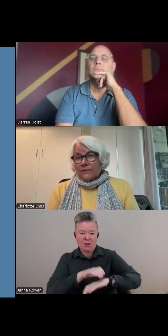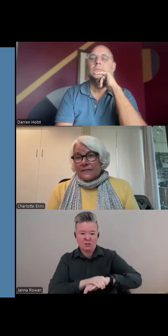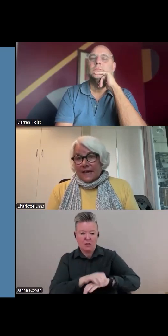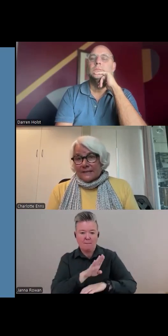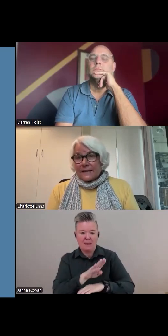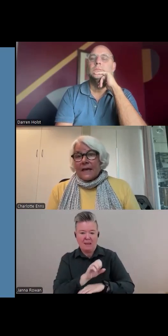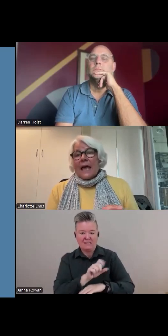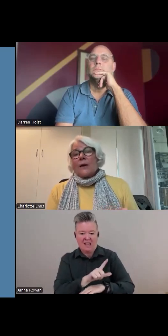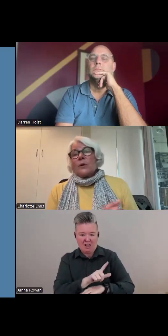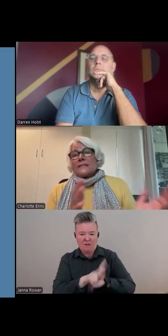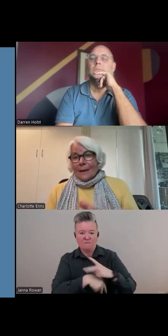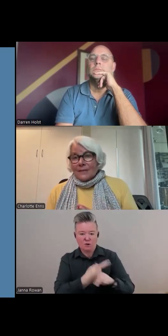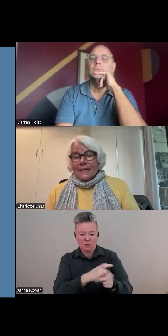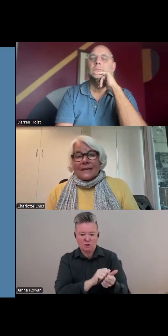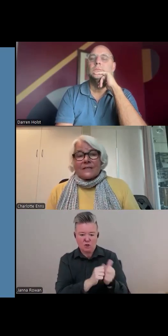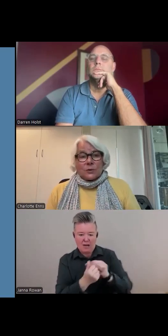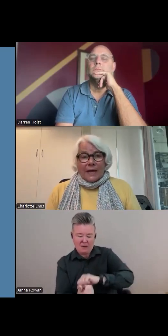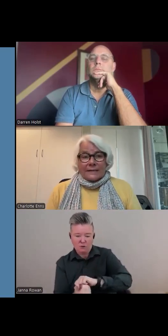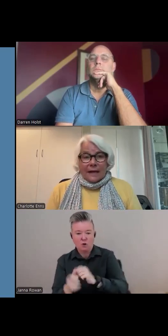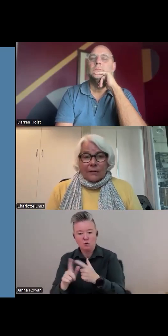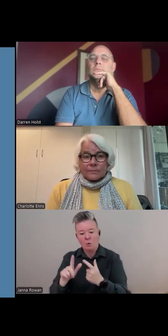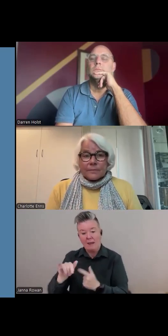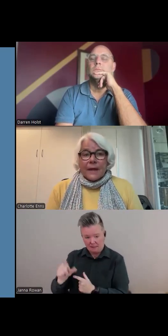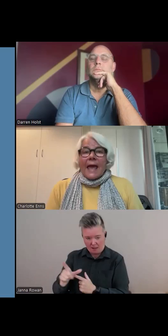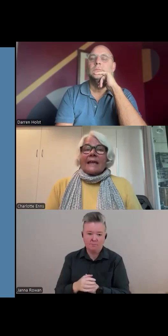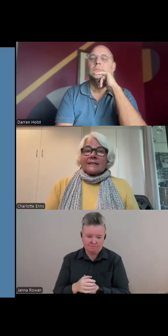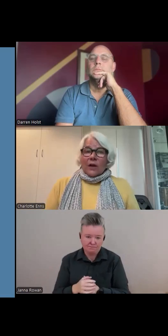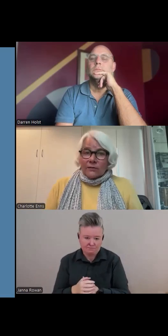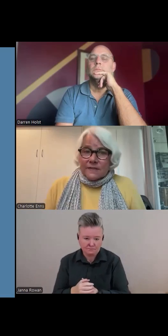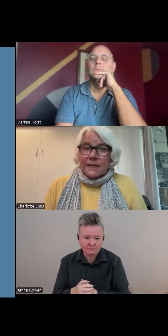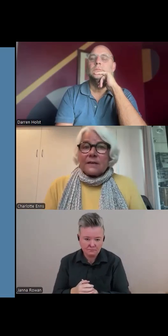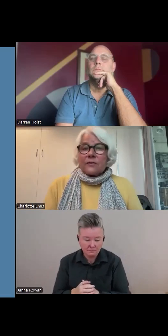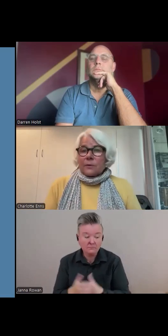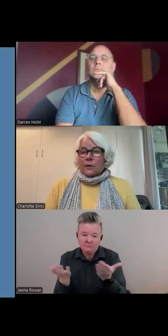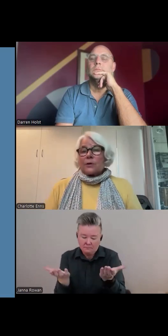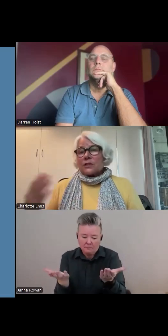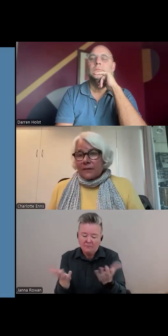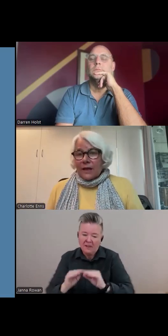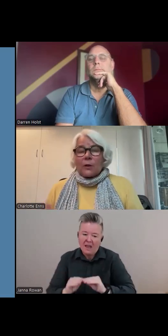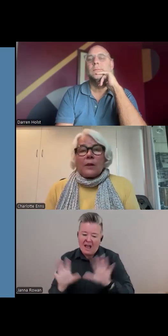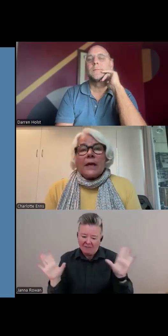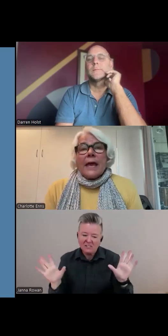of the test and we adapted it into ASL and it's obviously commercially available